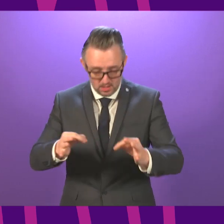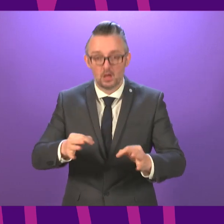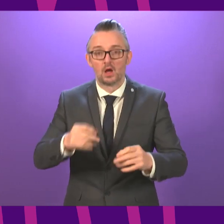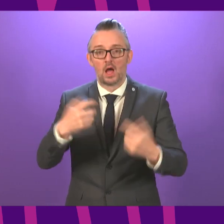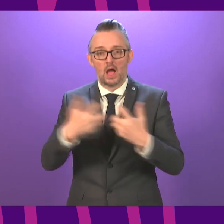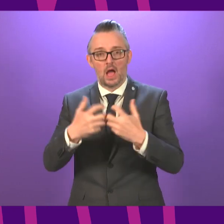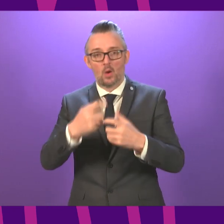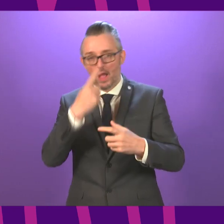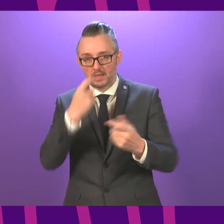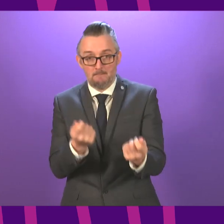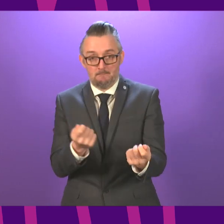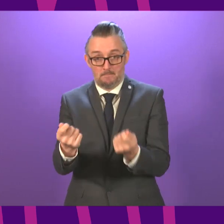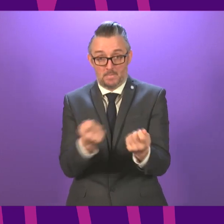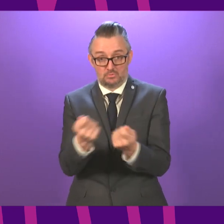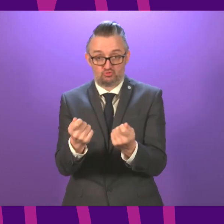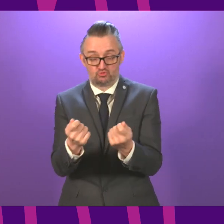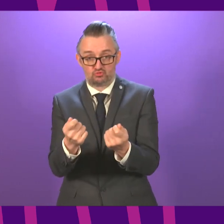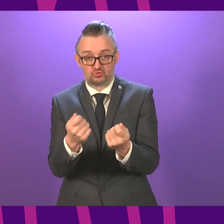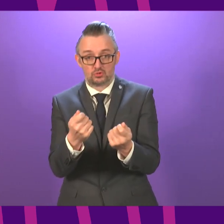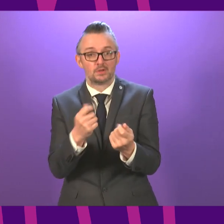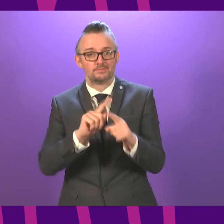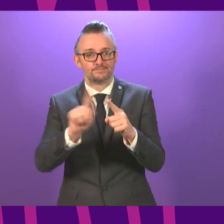the concurrent challenges, together with a wide range of partners.